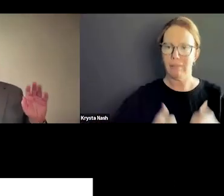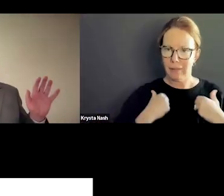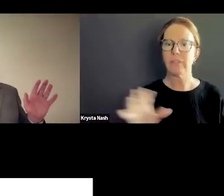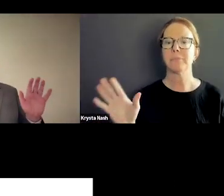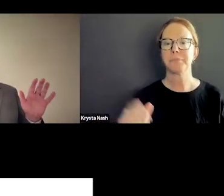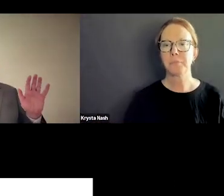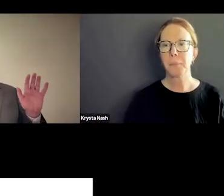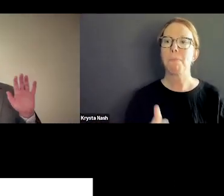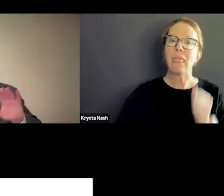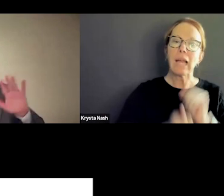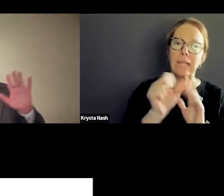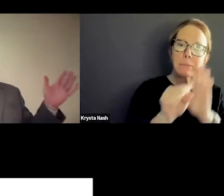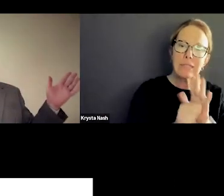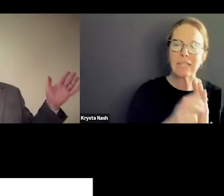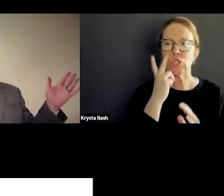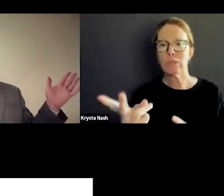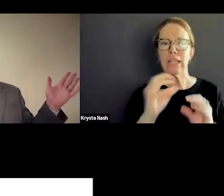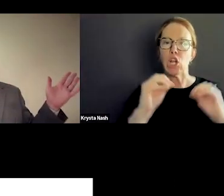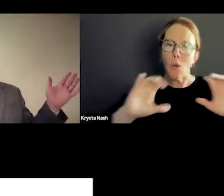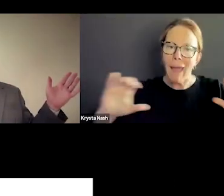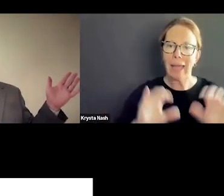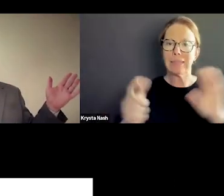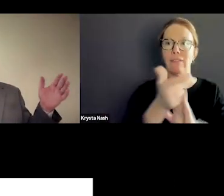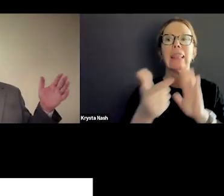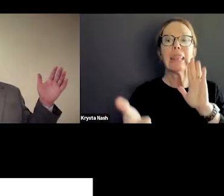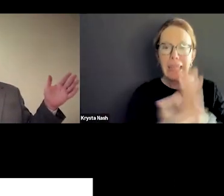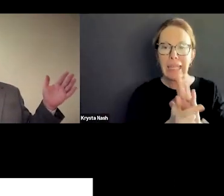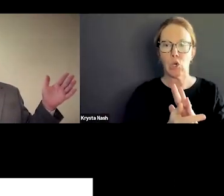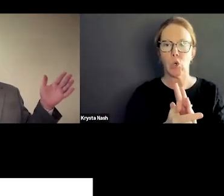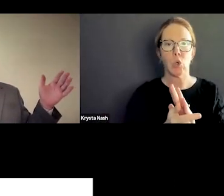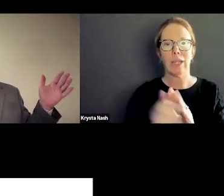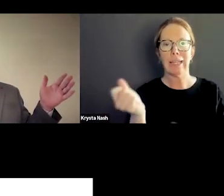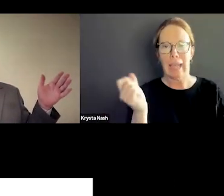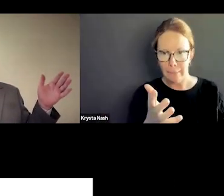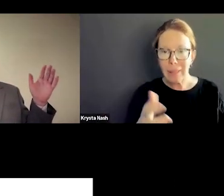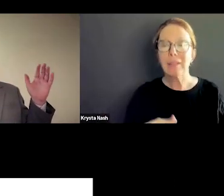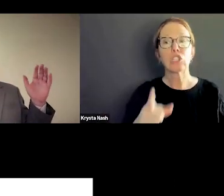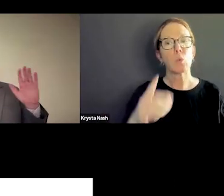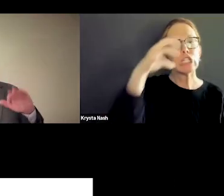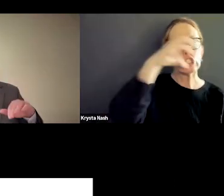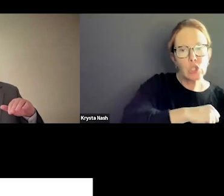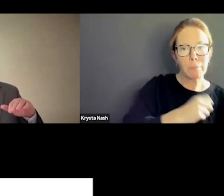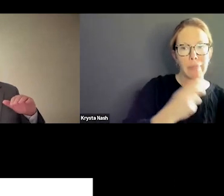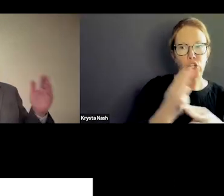Some of those states, you will see there is no active legal gambling. So we assume that they are either using mobile apps